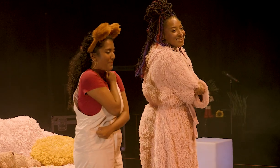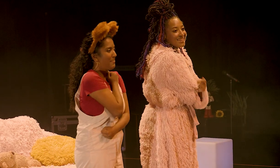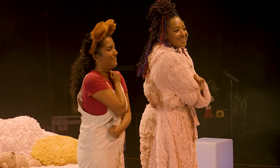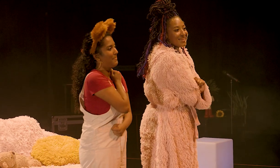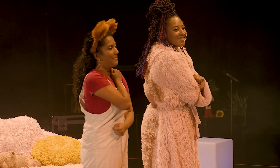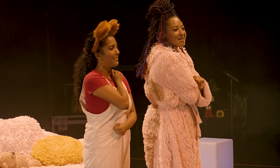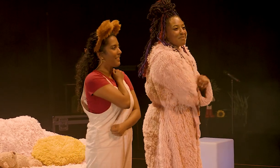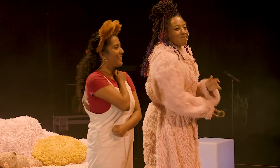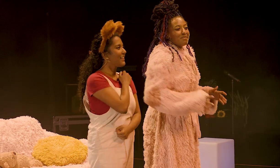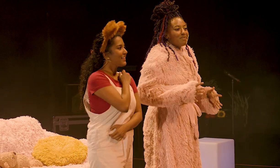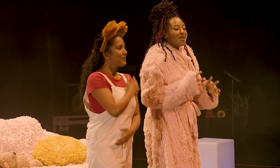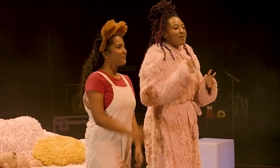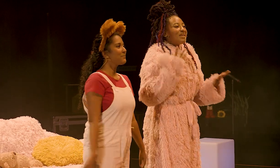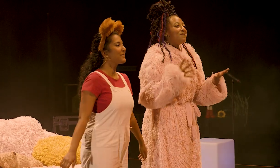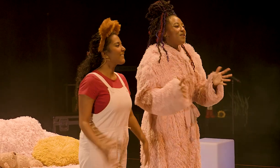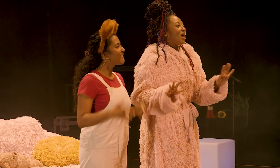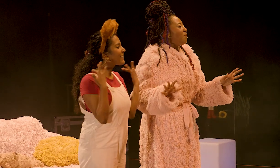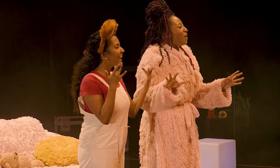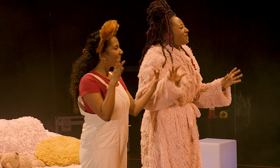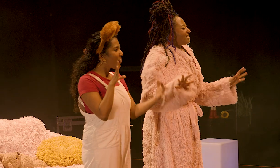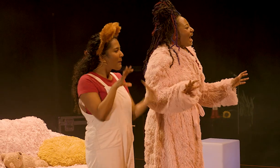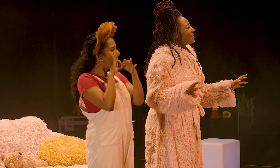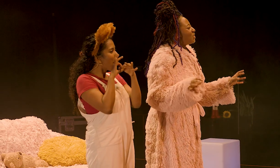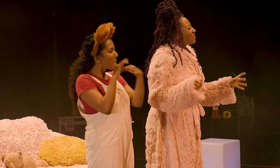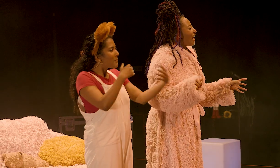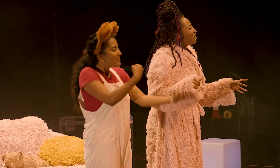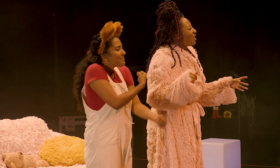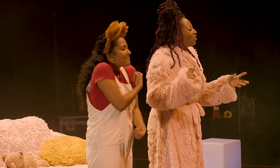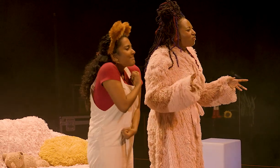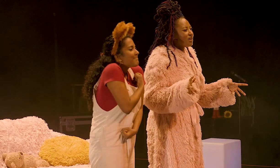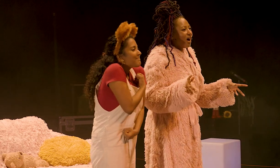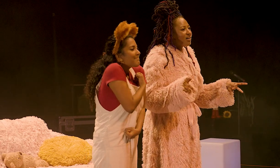big hug. But it didn't feel like a proper standard, Sasha-Lauren hug.